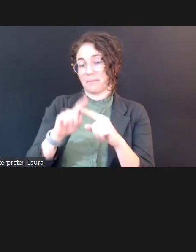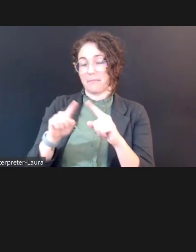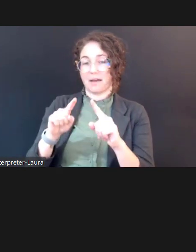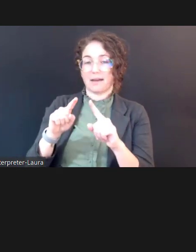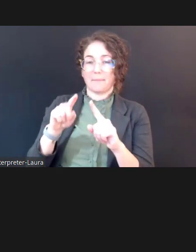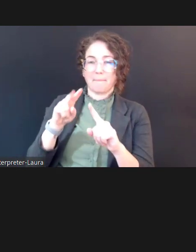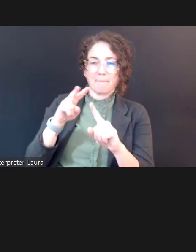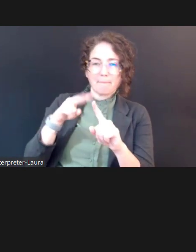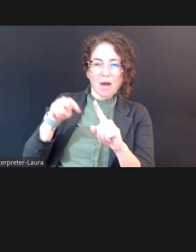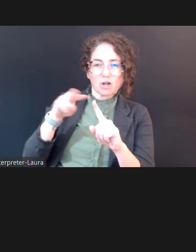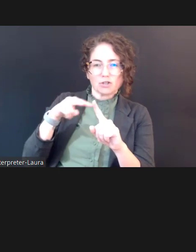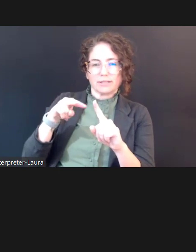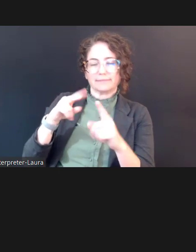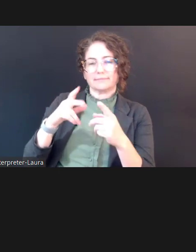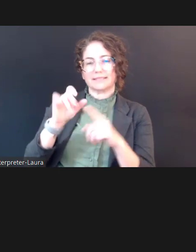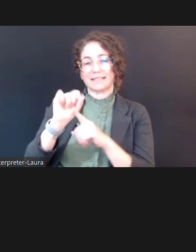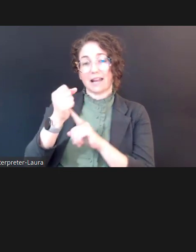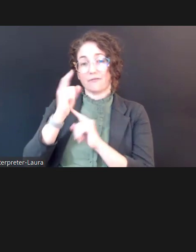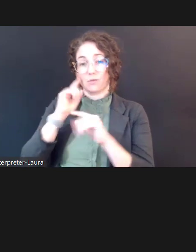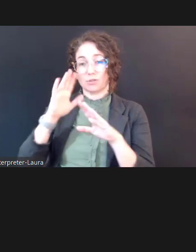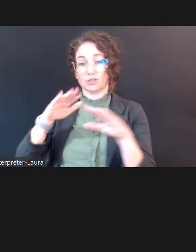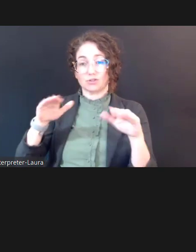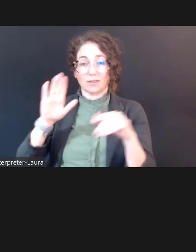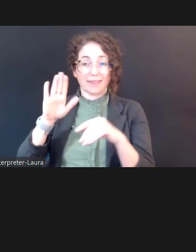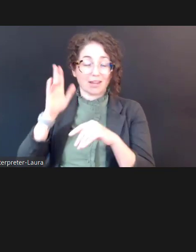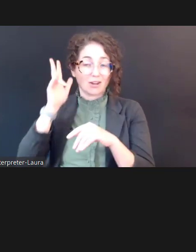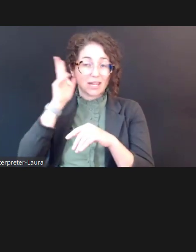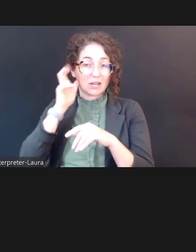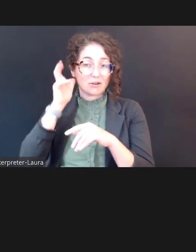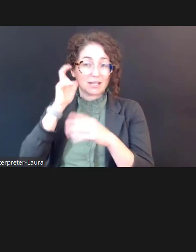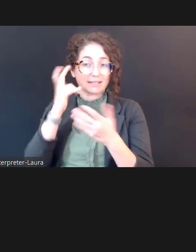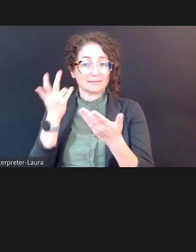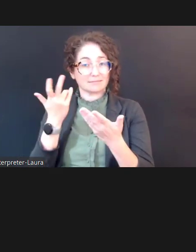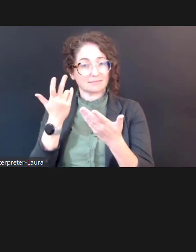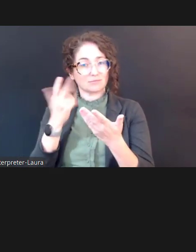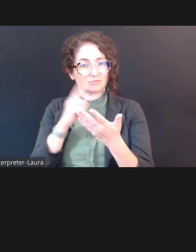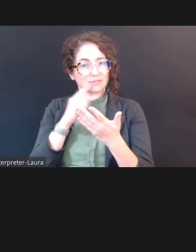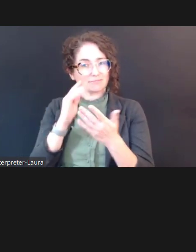monitoring the stalls of -- status of children's hearing is I